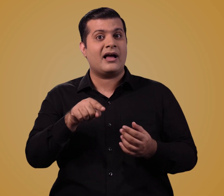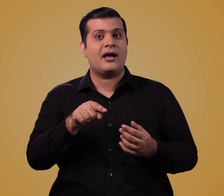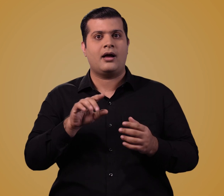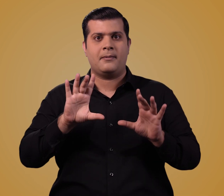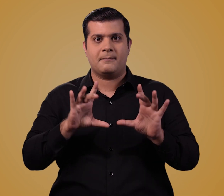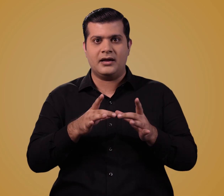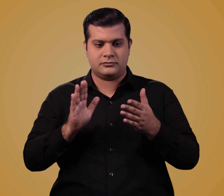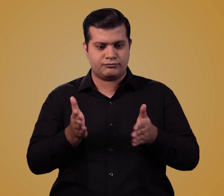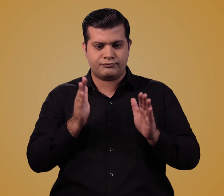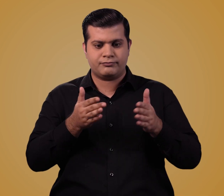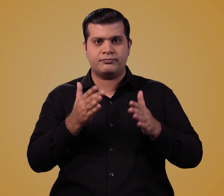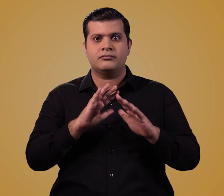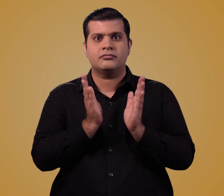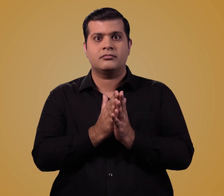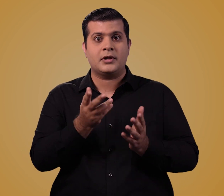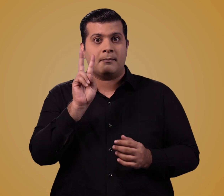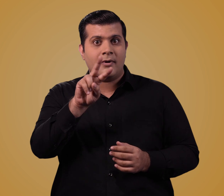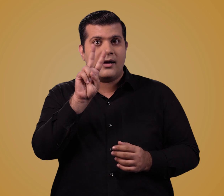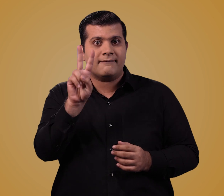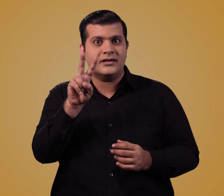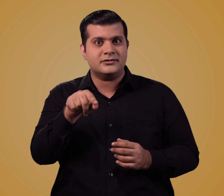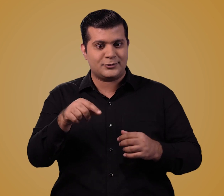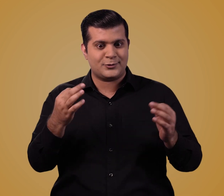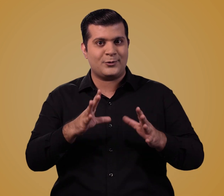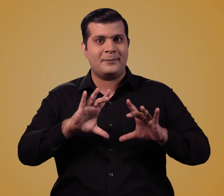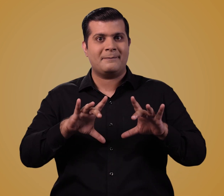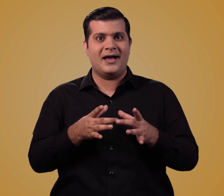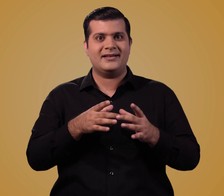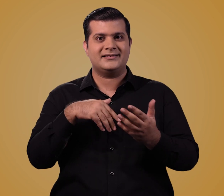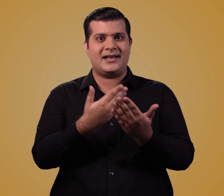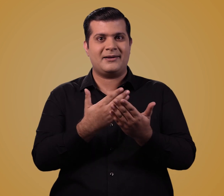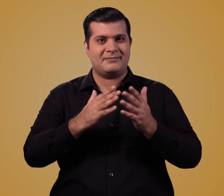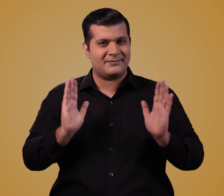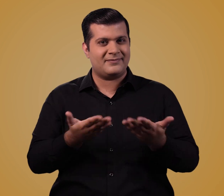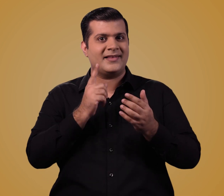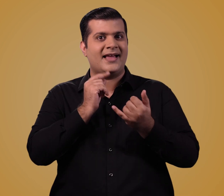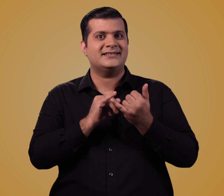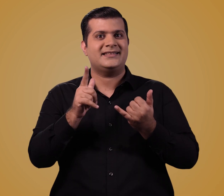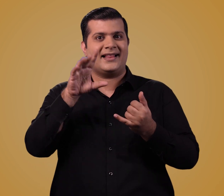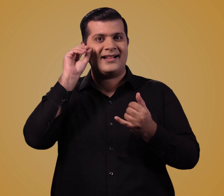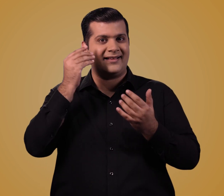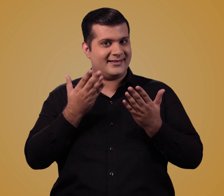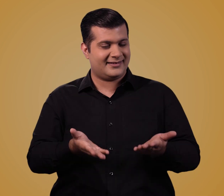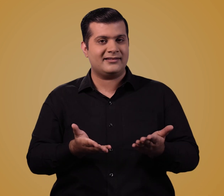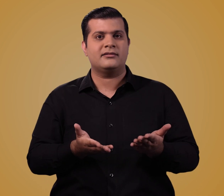This will be the 22nd batch of our Basic Indian Sign Language Course. So apply right now and learn ISL